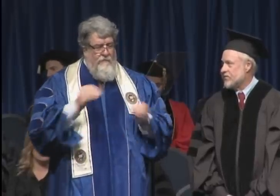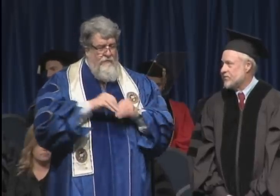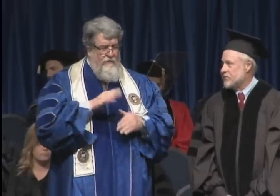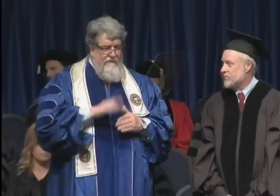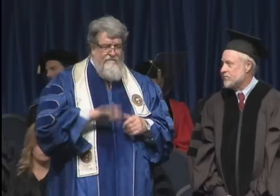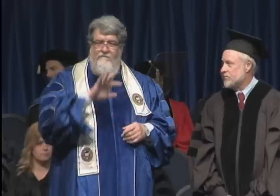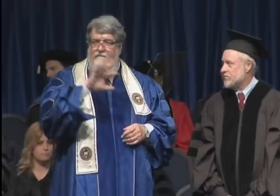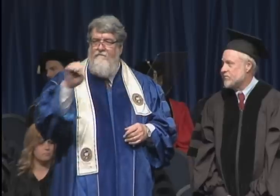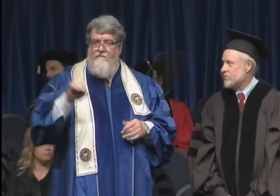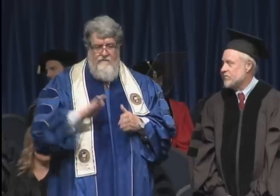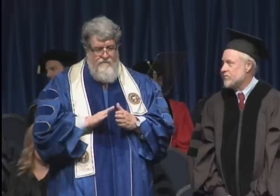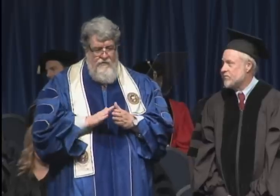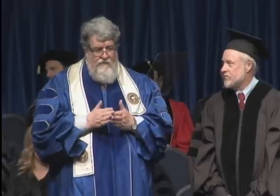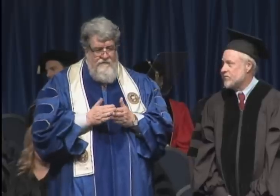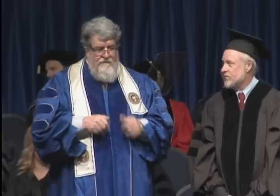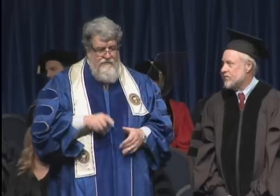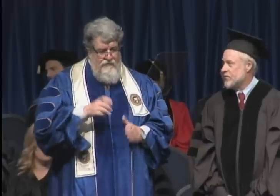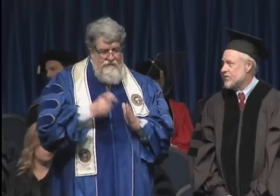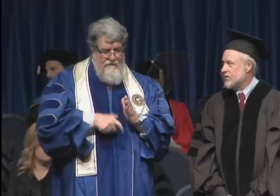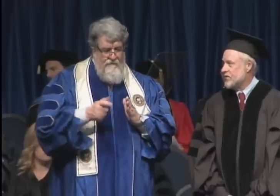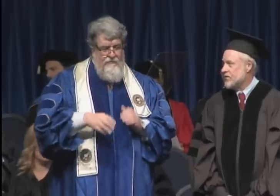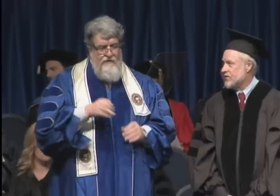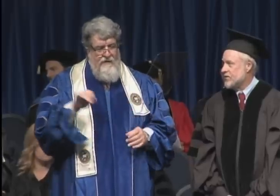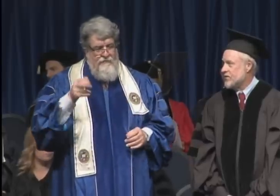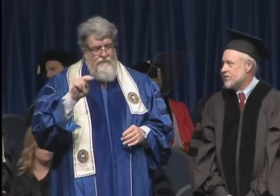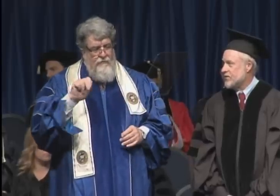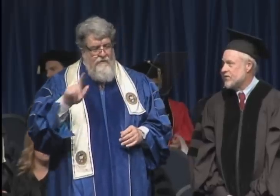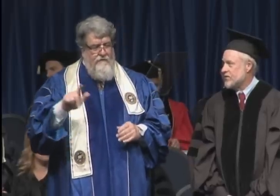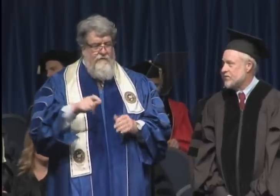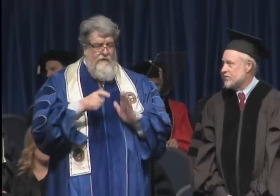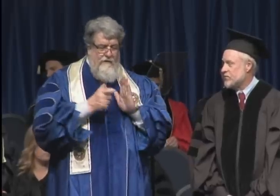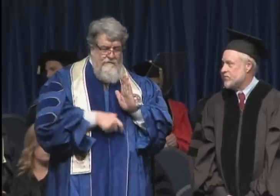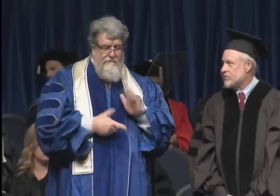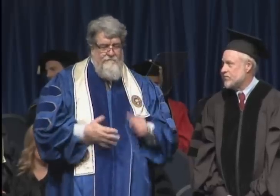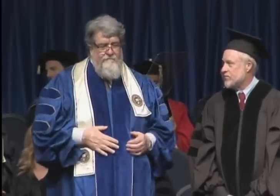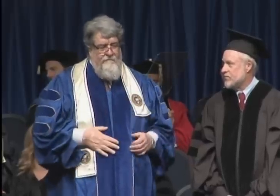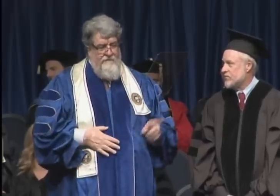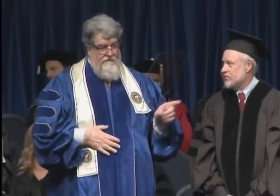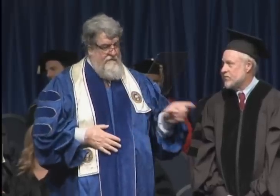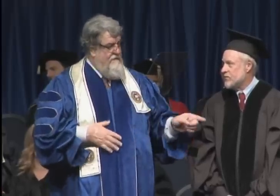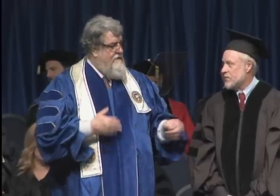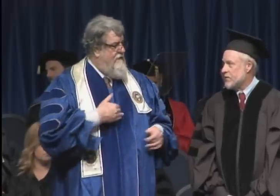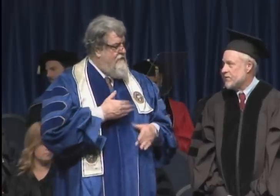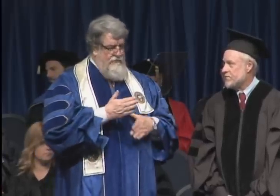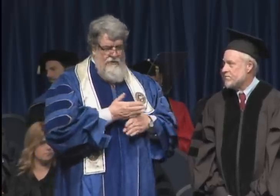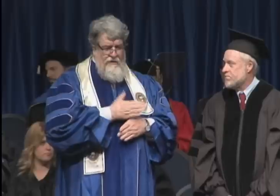and more than 50 book chapters and journal articles.